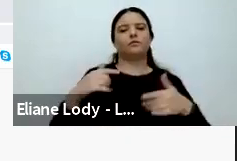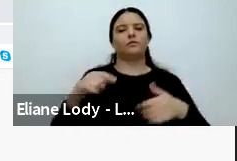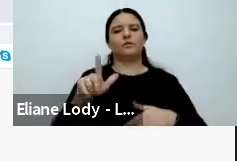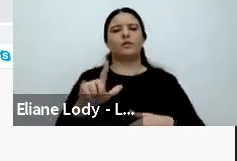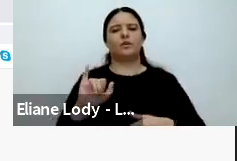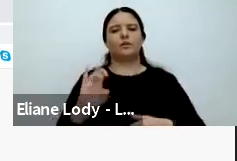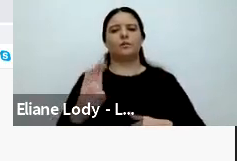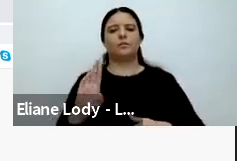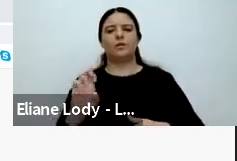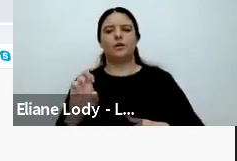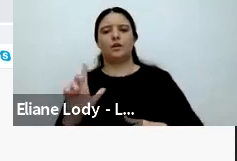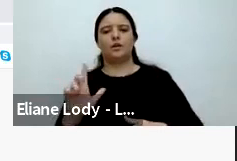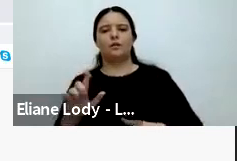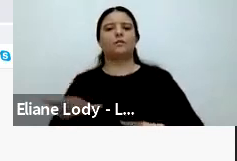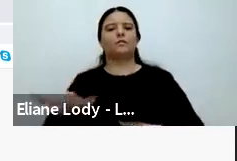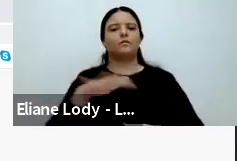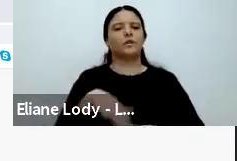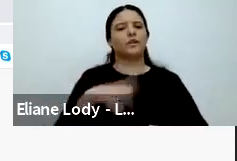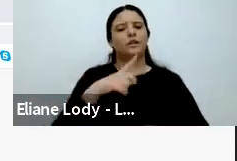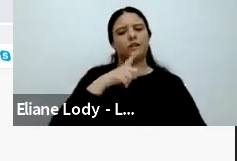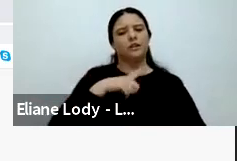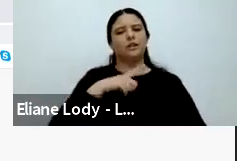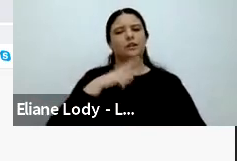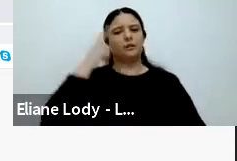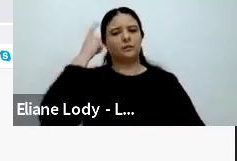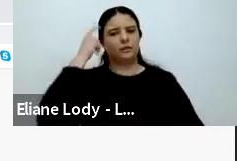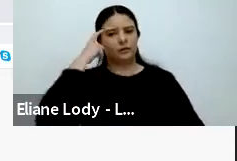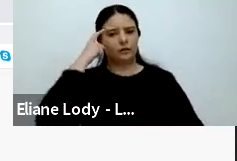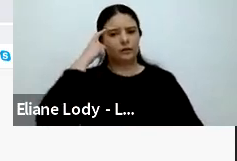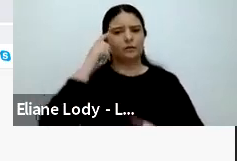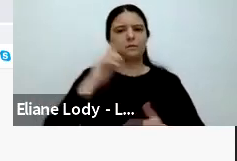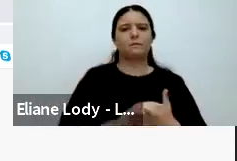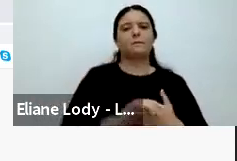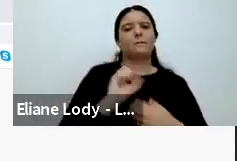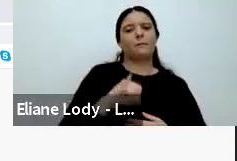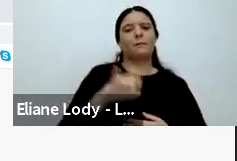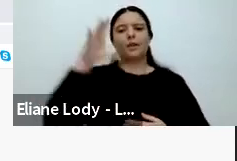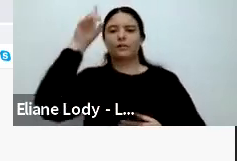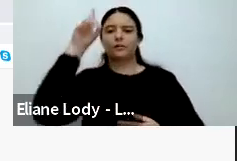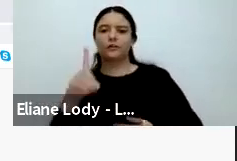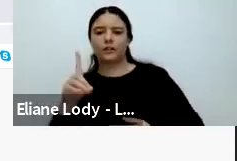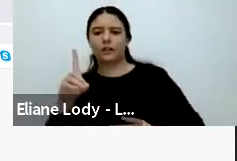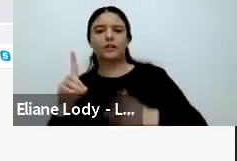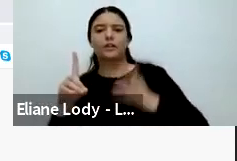divisive, and you are. ideological. If you're right wing, your you're right wing, you're just